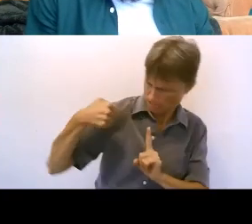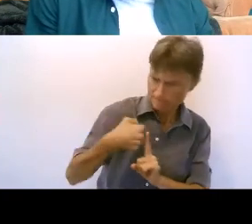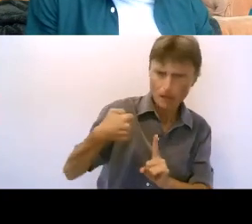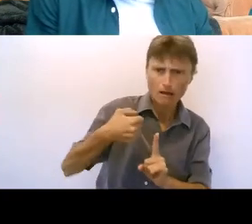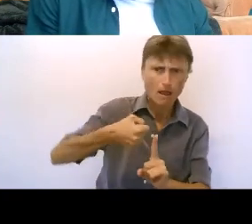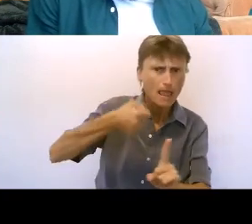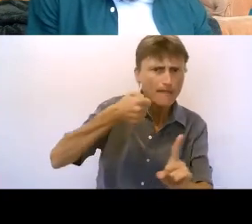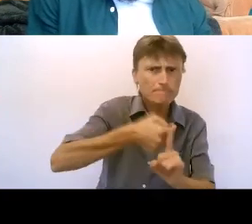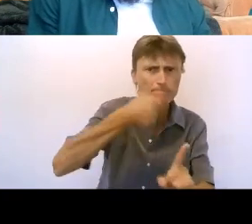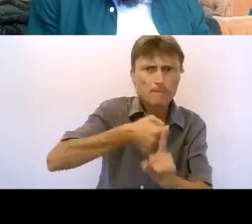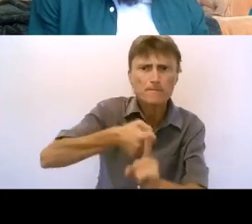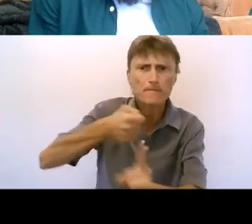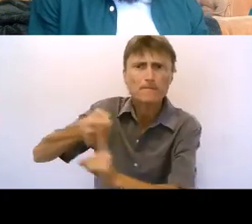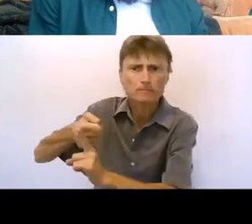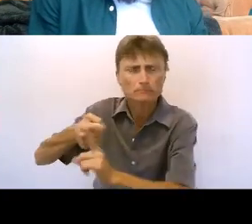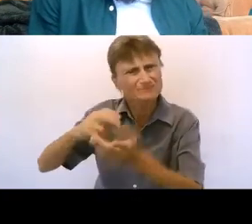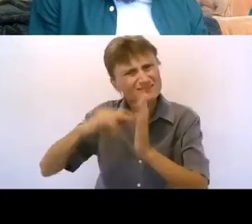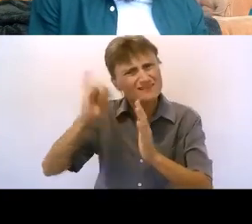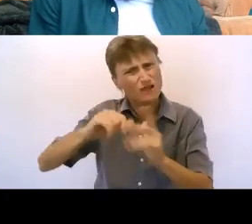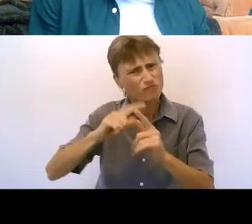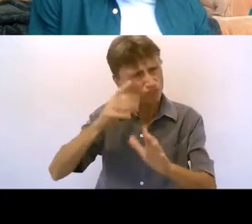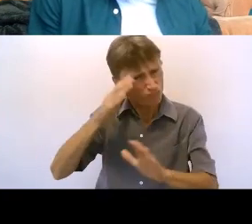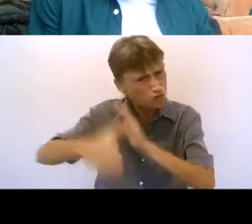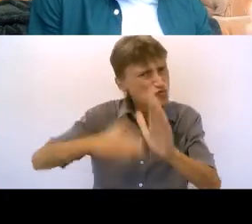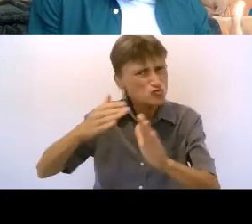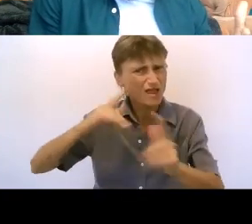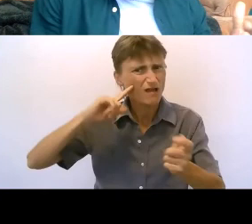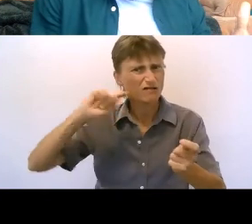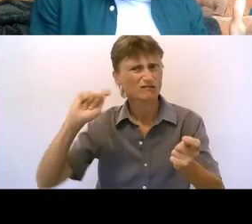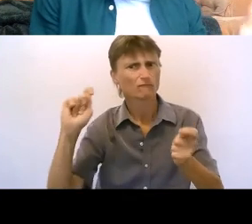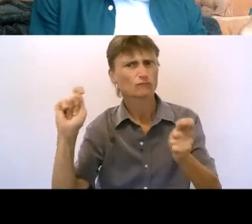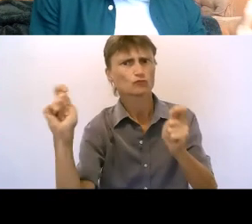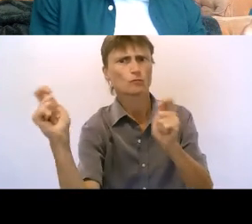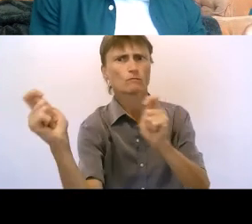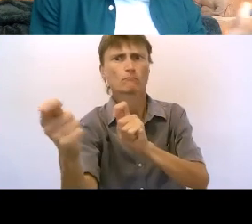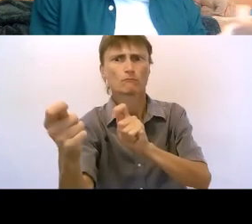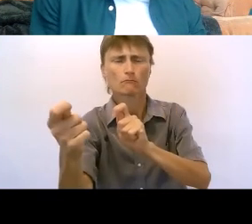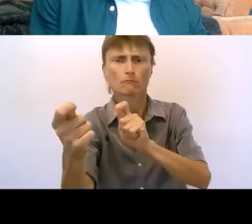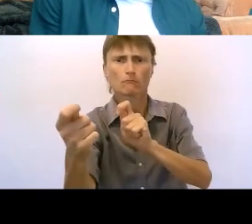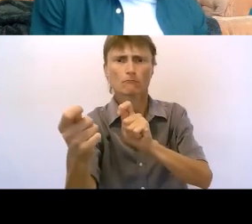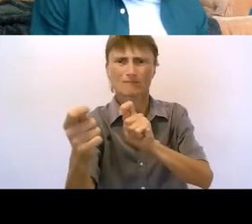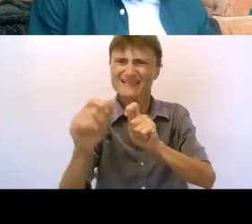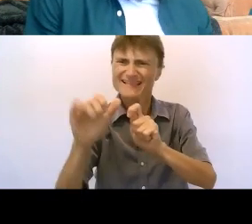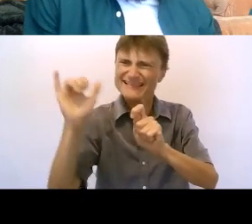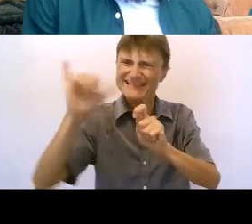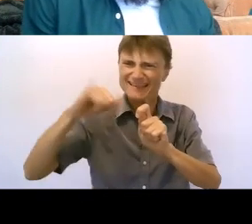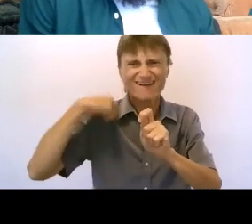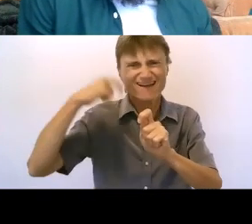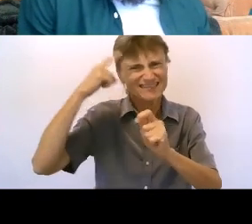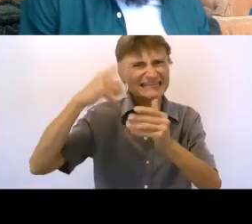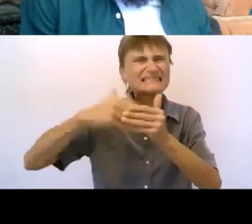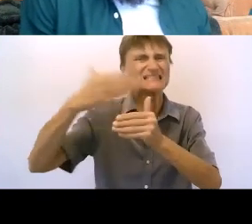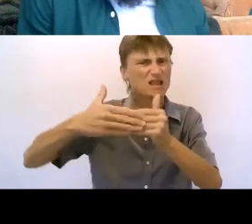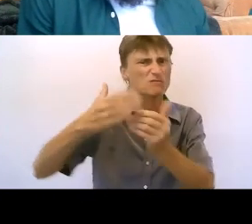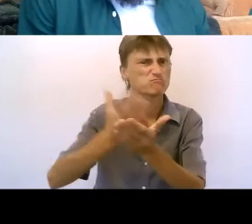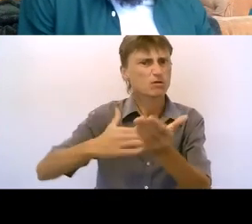forward, I think that that’s ultimately where sometimes the conversation needs to actually lend itself. So that's something that I'm going to commit